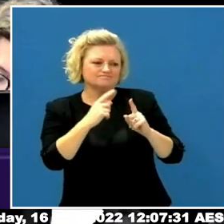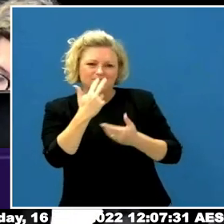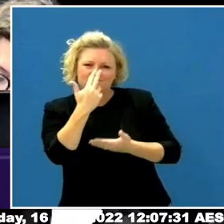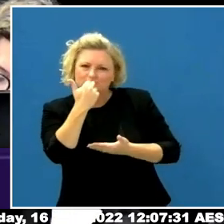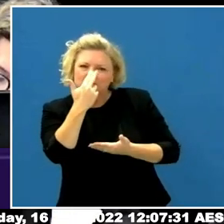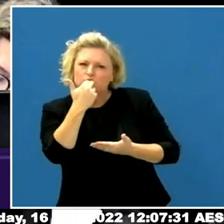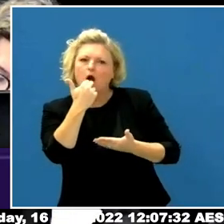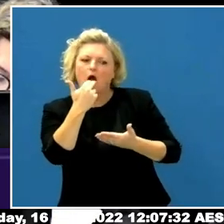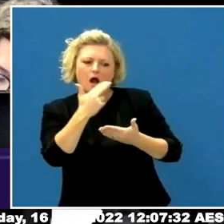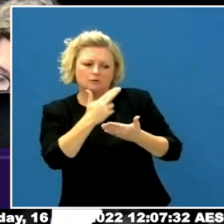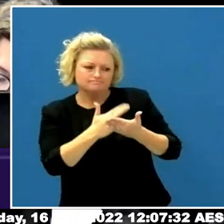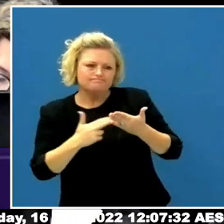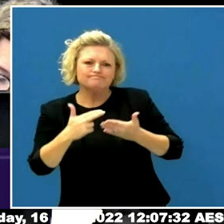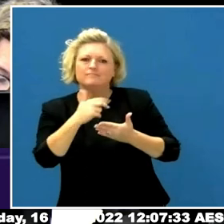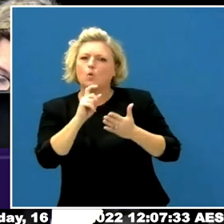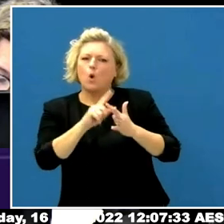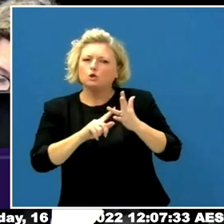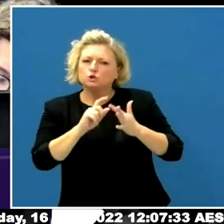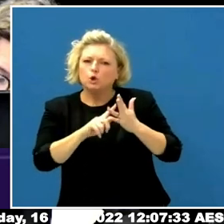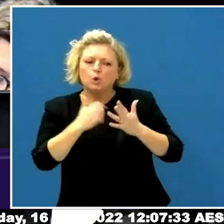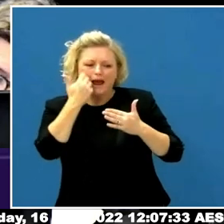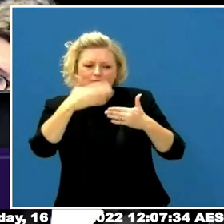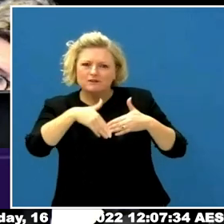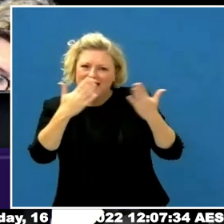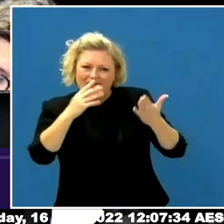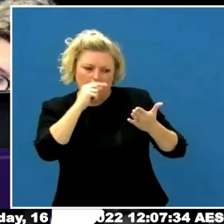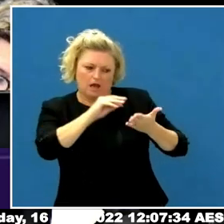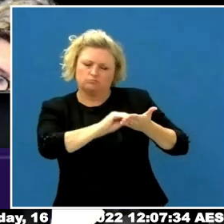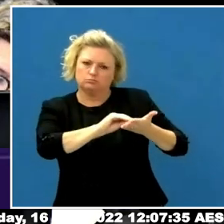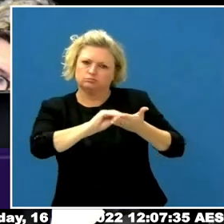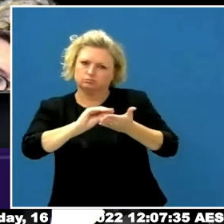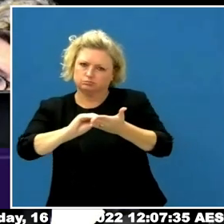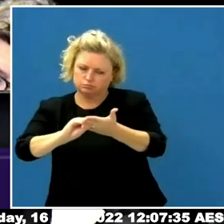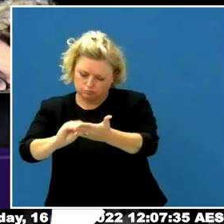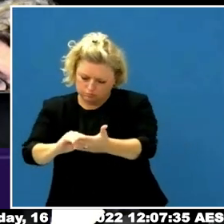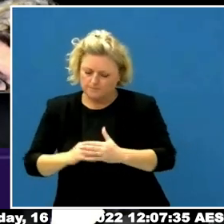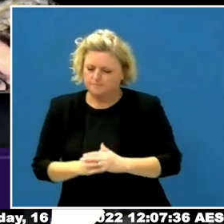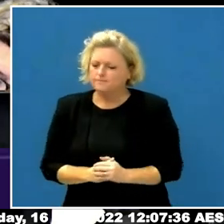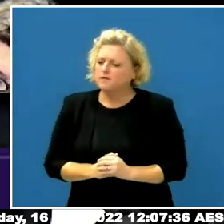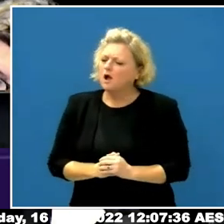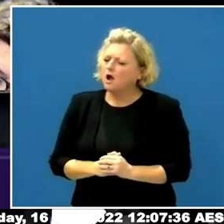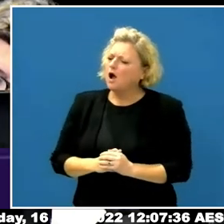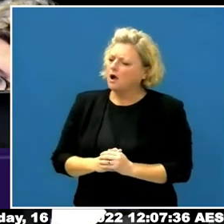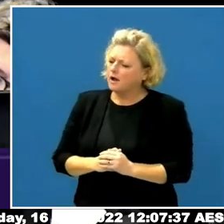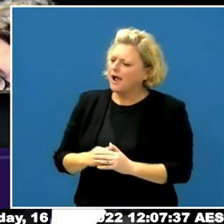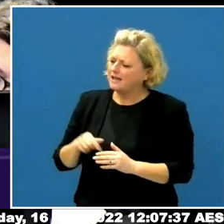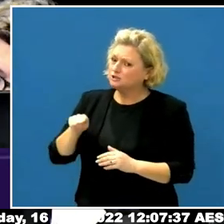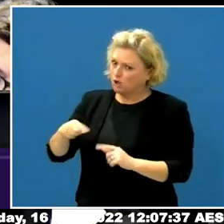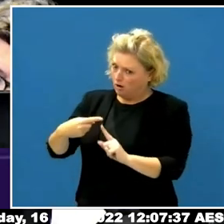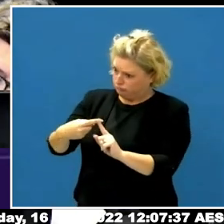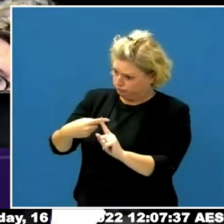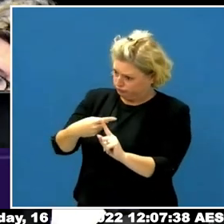to ask for things with his flash cards. Had he used one of those or had one of those been used when he was --